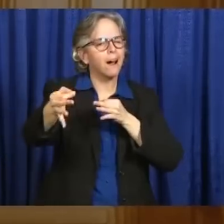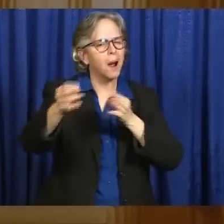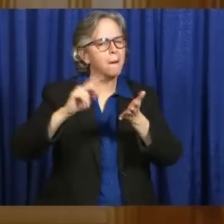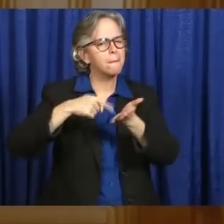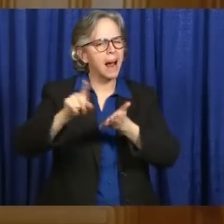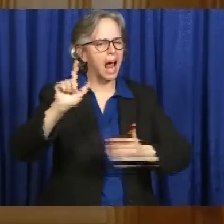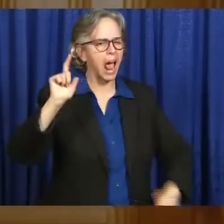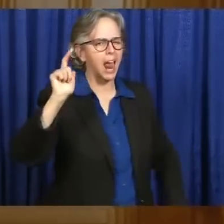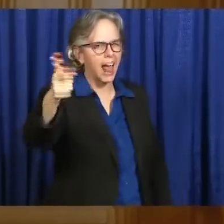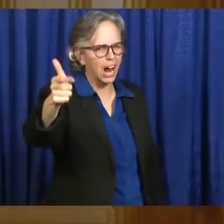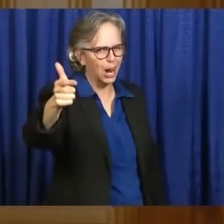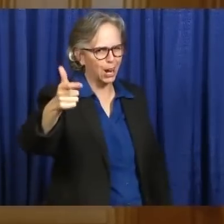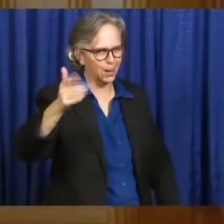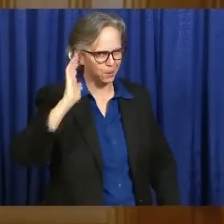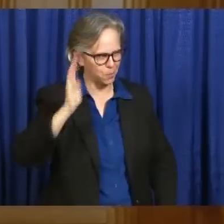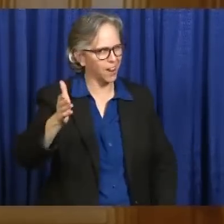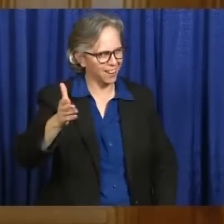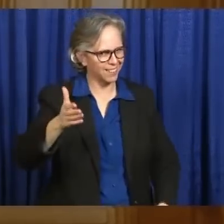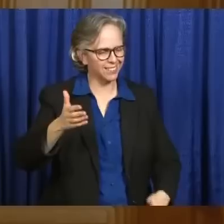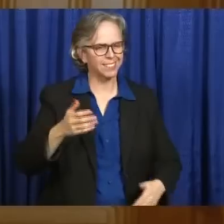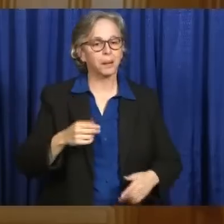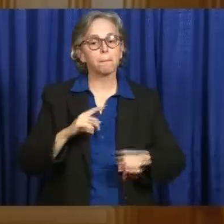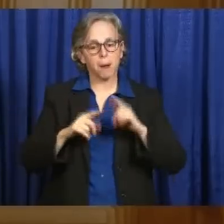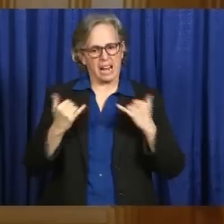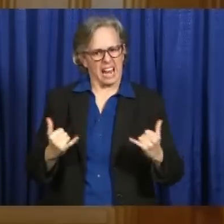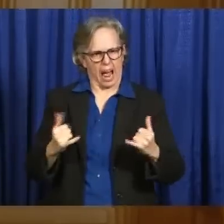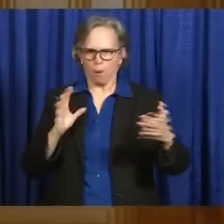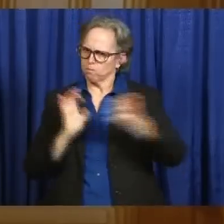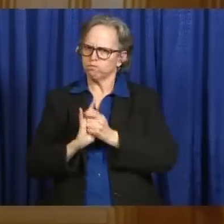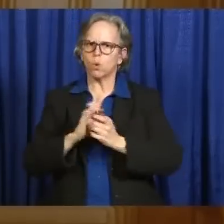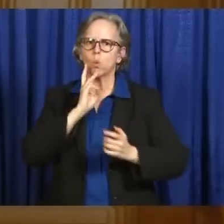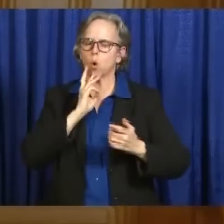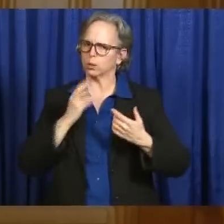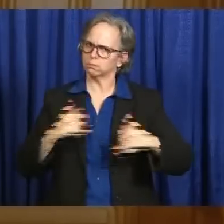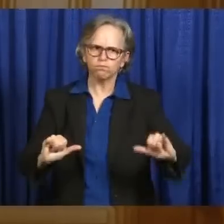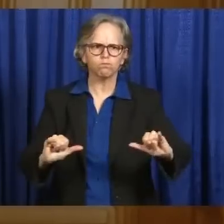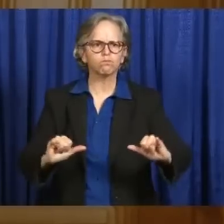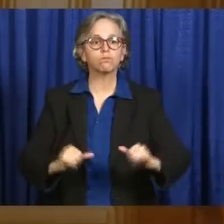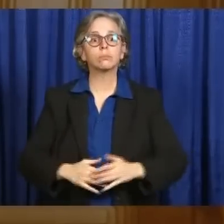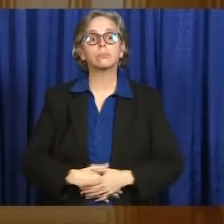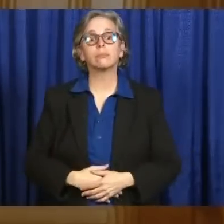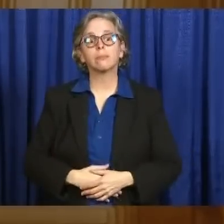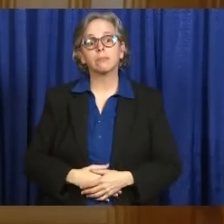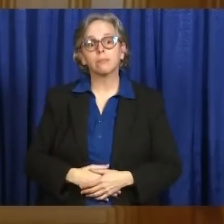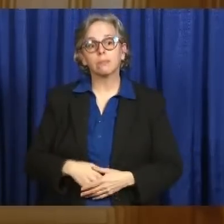REINSTATEMENT. THE RECONNECTION WILL HAPPEN WITHOUT ANY FEES. HOWEVER, IT DOES NOT EXCUSE PEOPLE FROM PAYING THE BILL. YOU STILL NEED TO PAY YOUR BILL MOVING FORWARD.